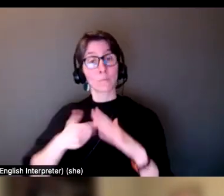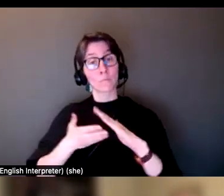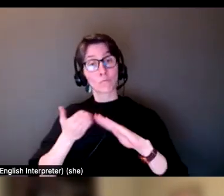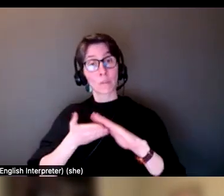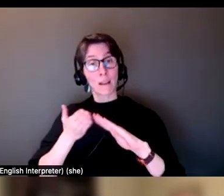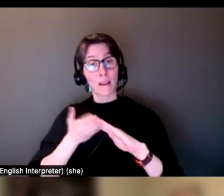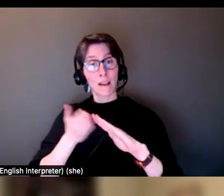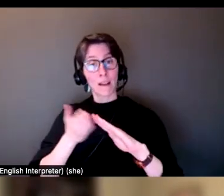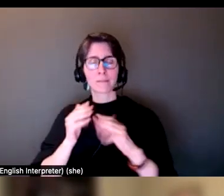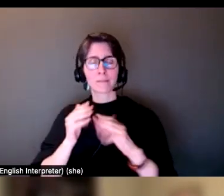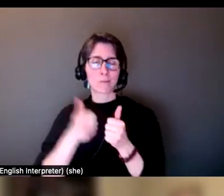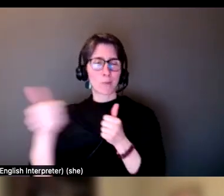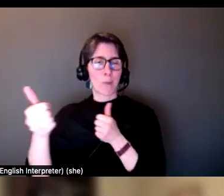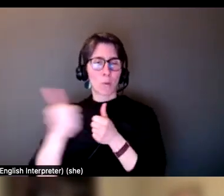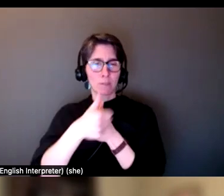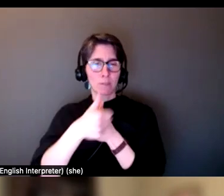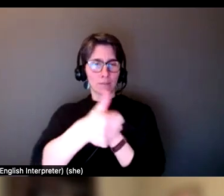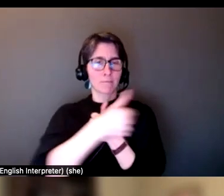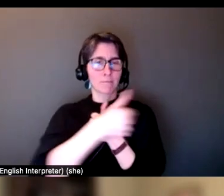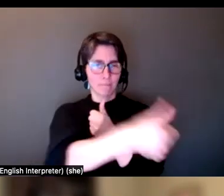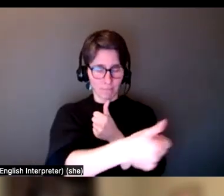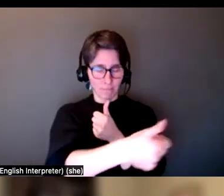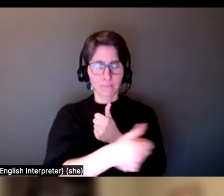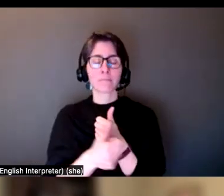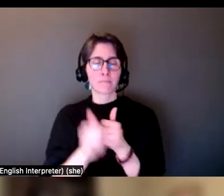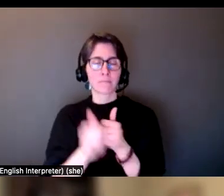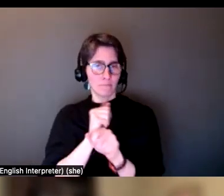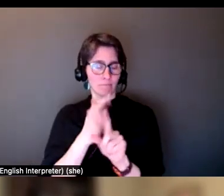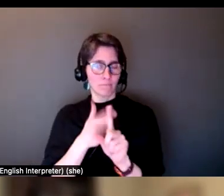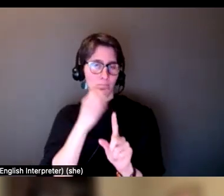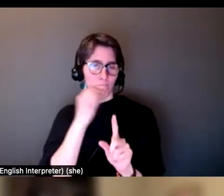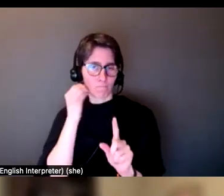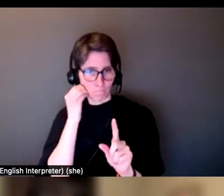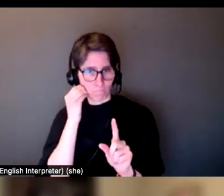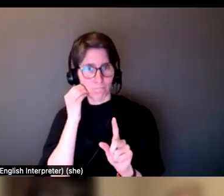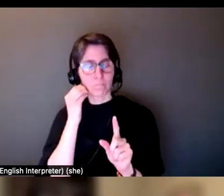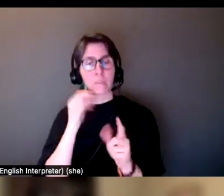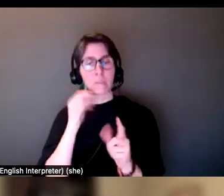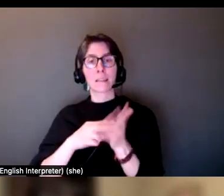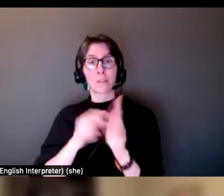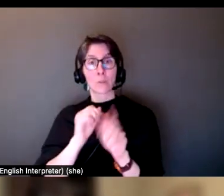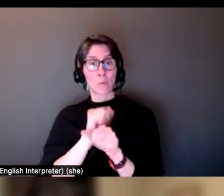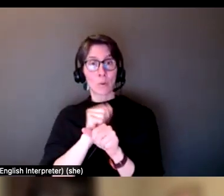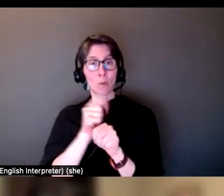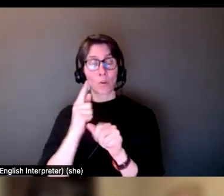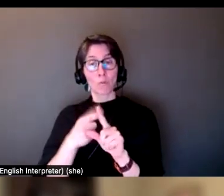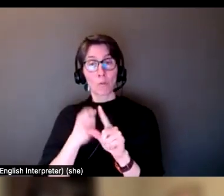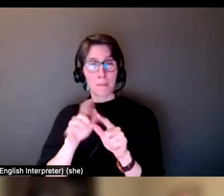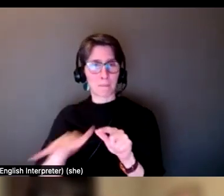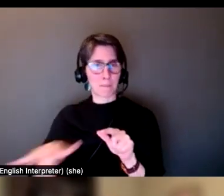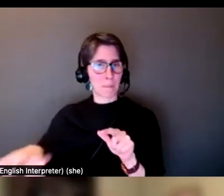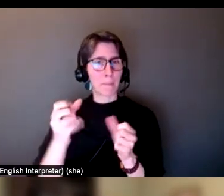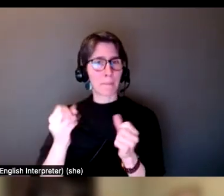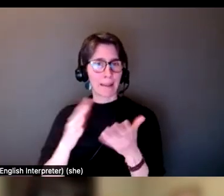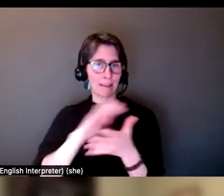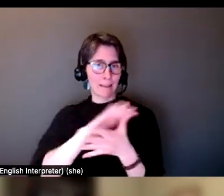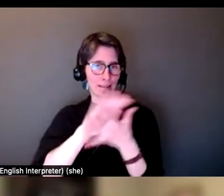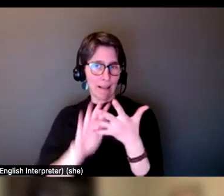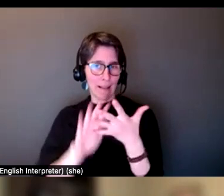remote and our colleagues contribute their work from the traditional territories of the